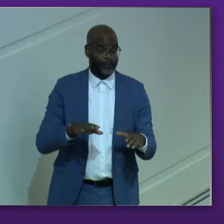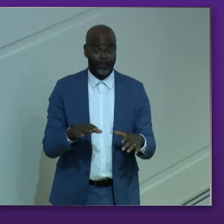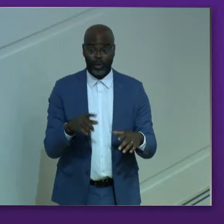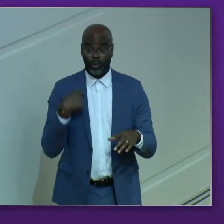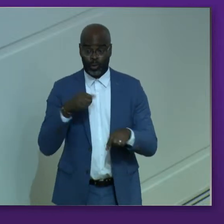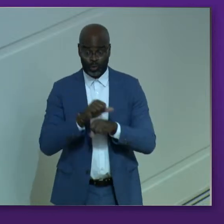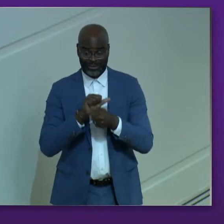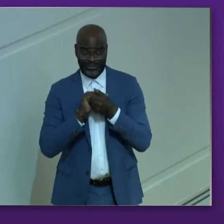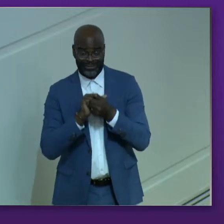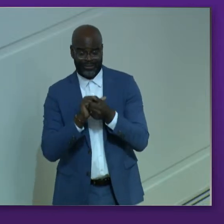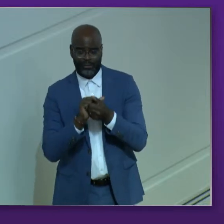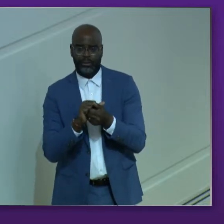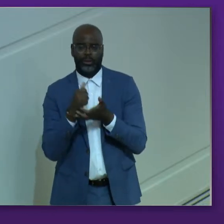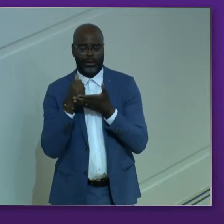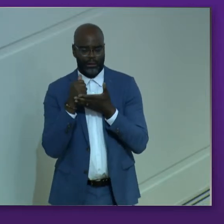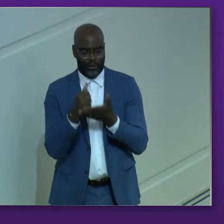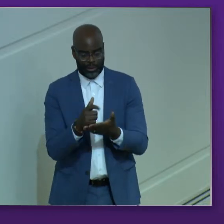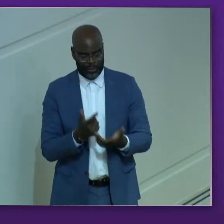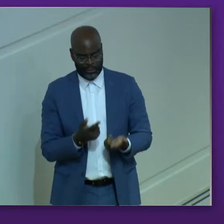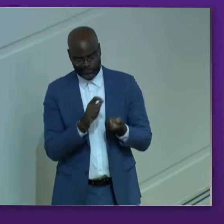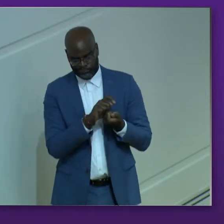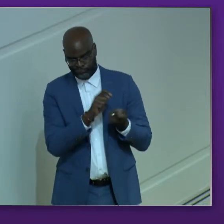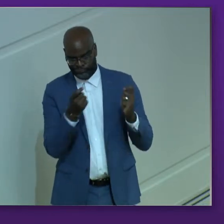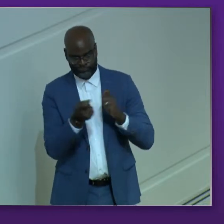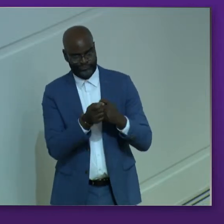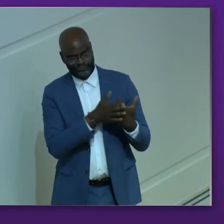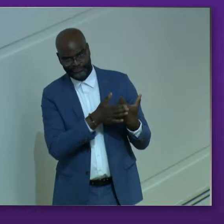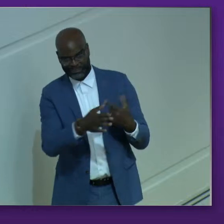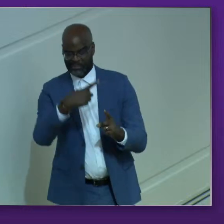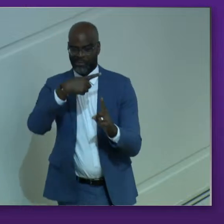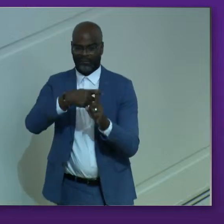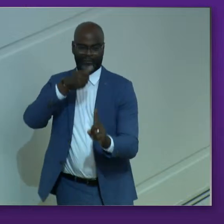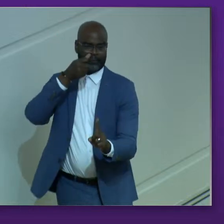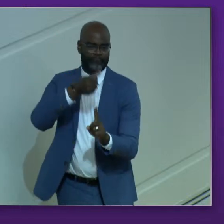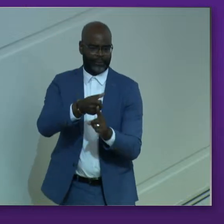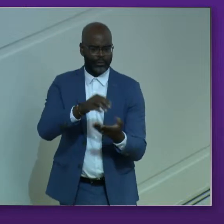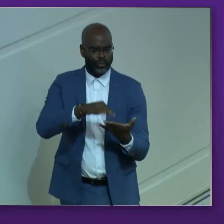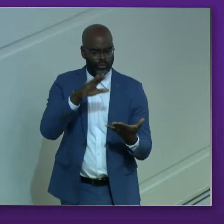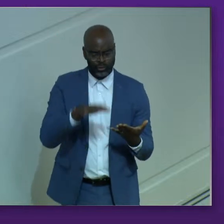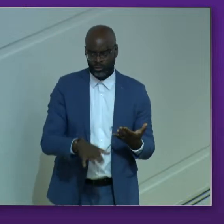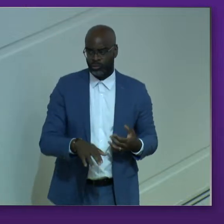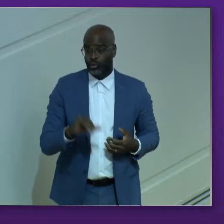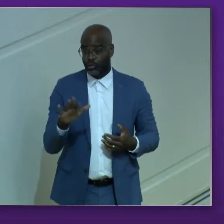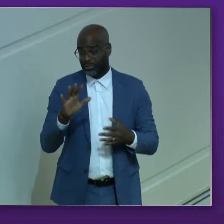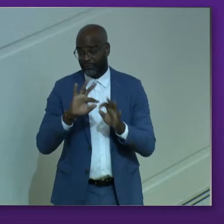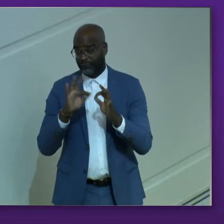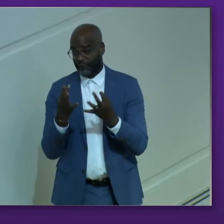COMMITMENT TO OUR STUDENTS. AND THEIR SUCCESS TOGETHER WE